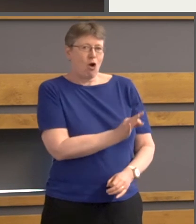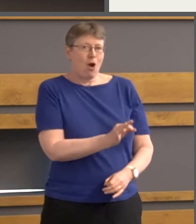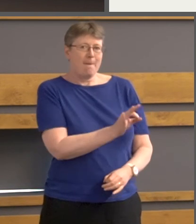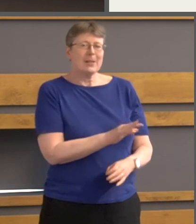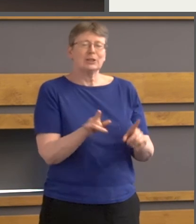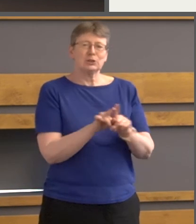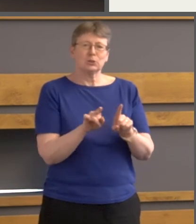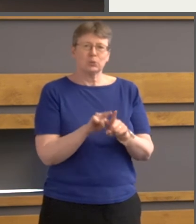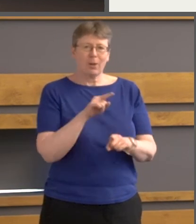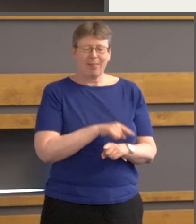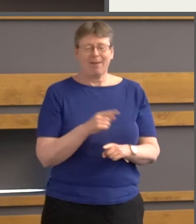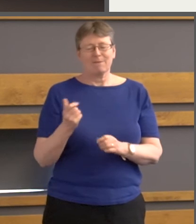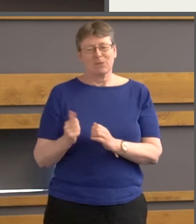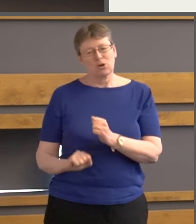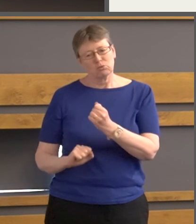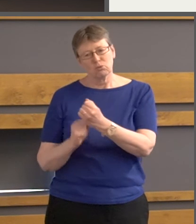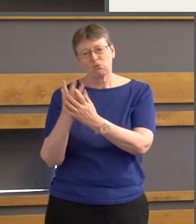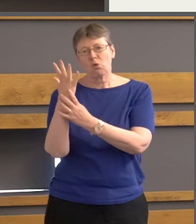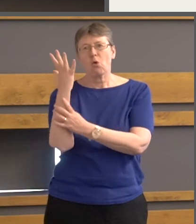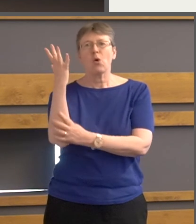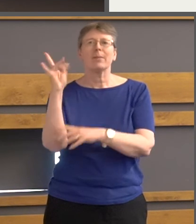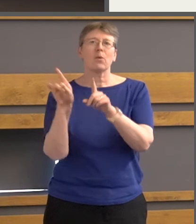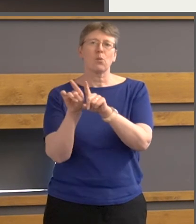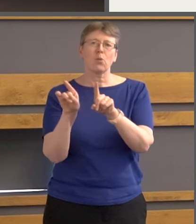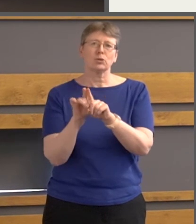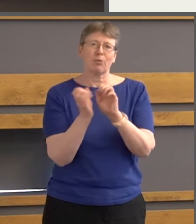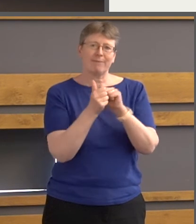and the factories where people work.